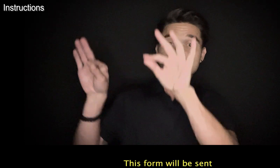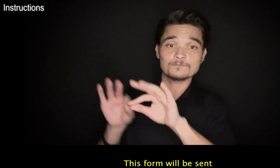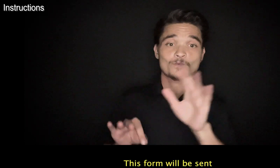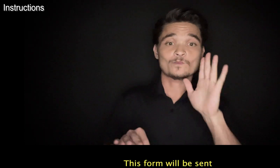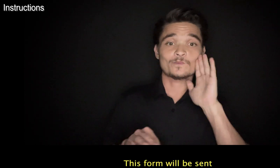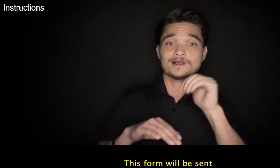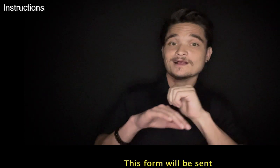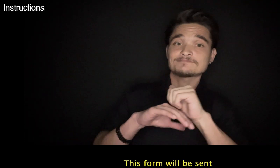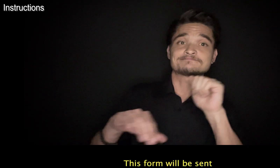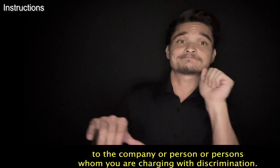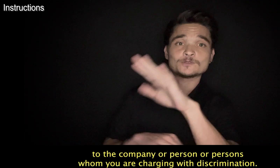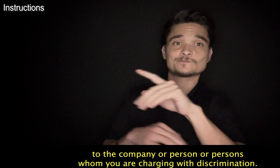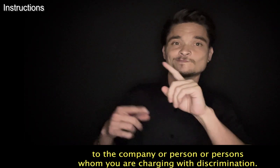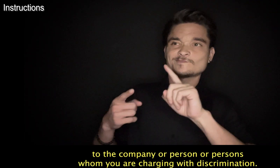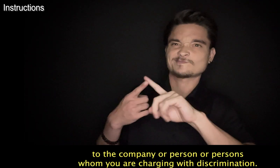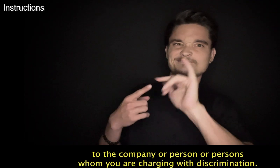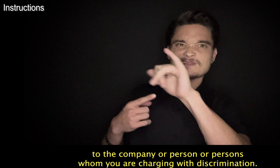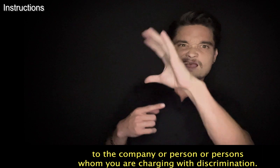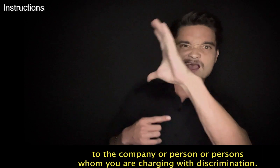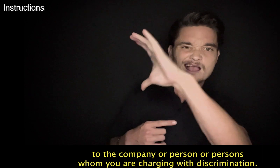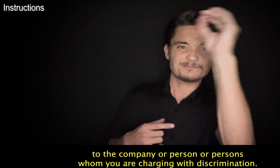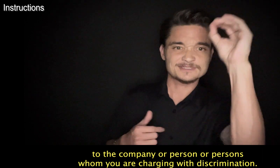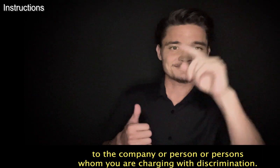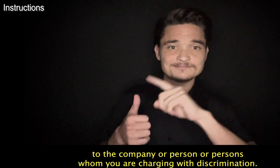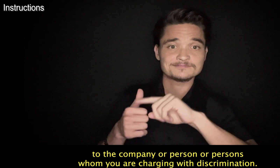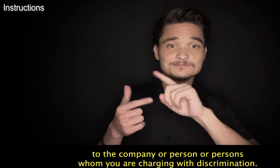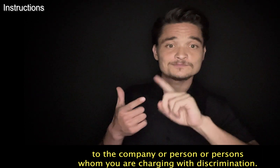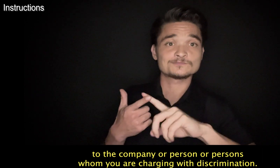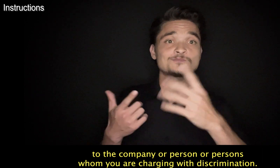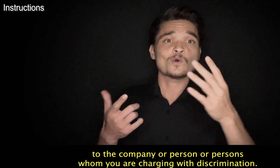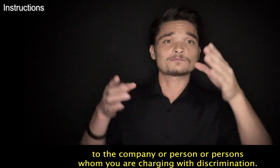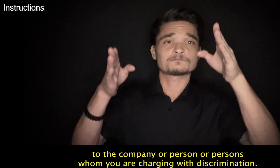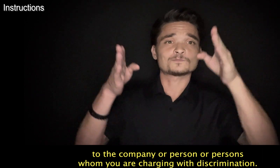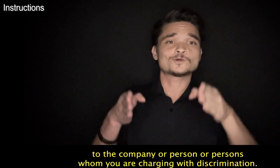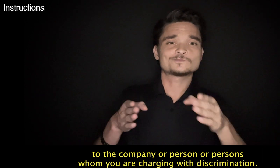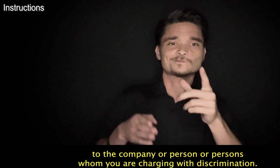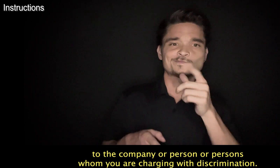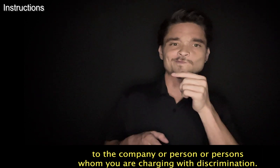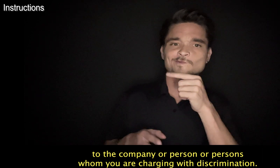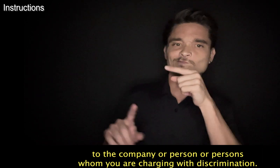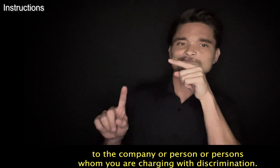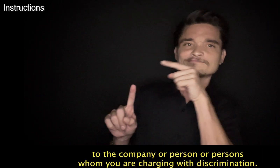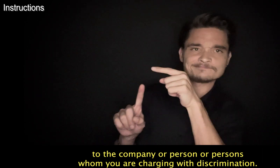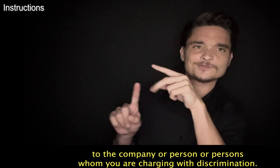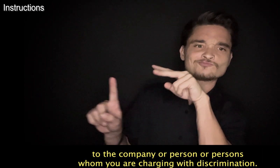This form will be sent to the company or person or persons whom you are charging with discrimination.